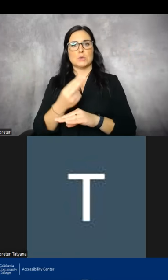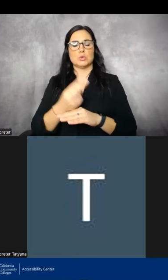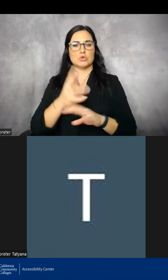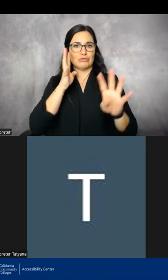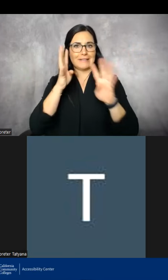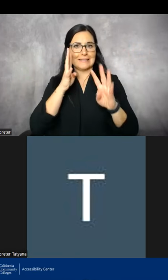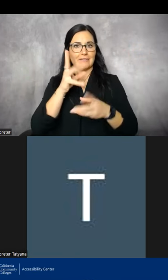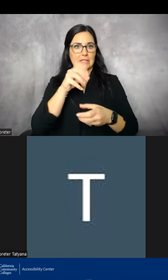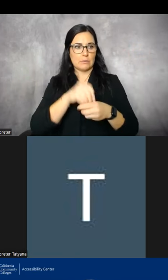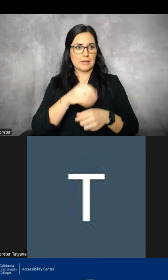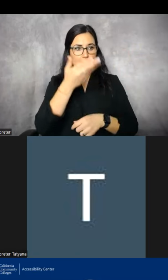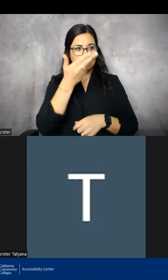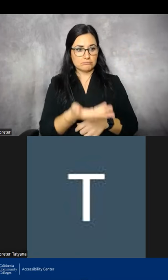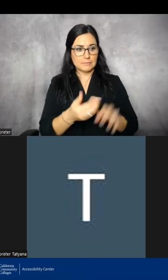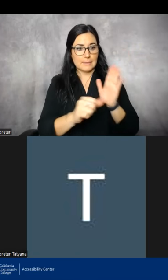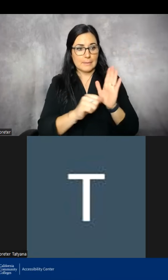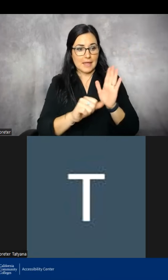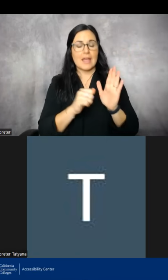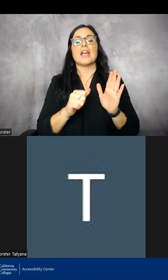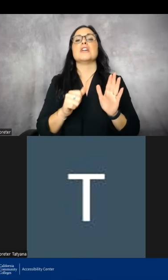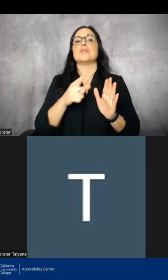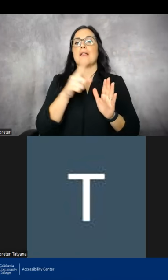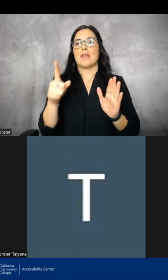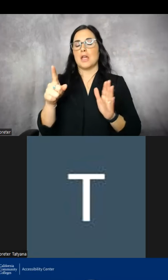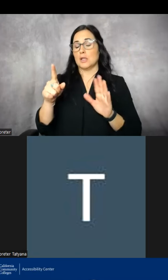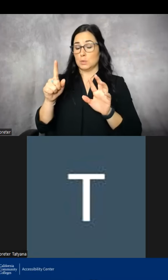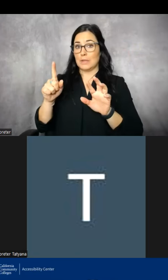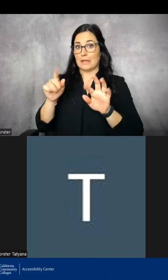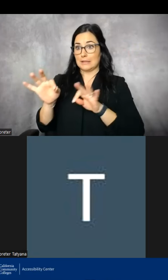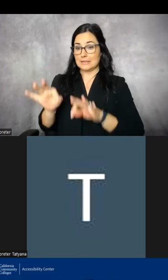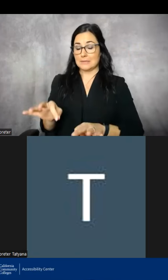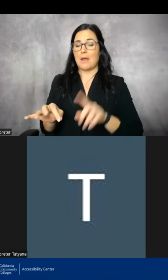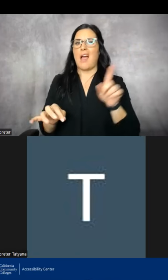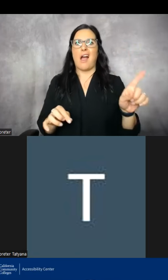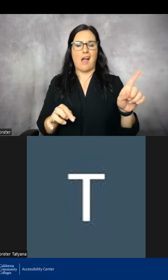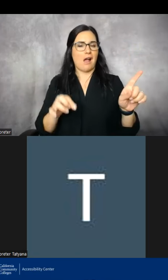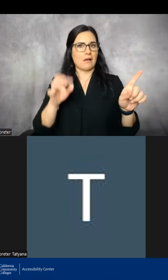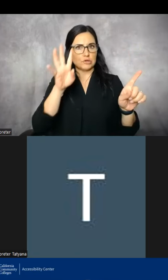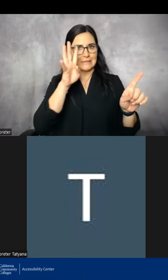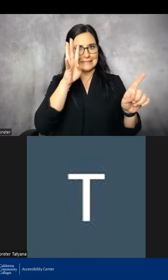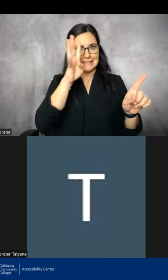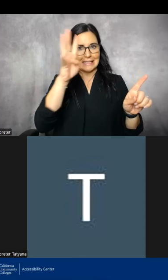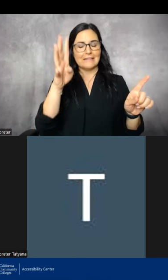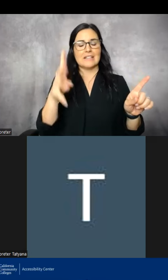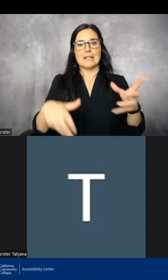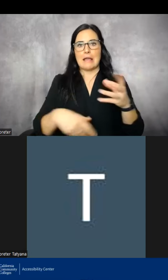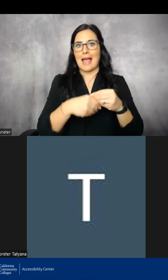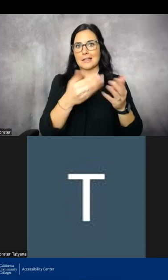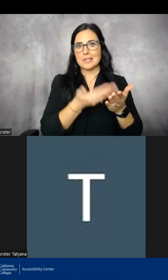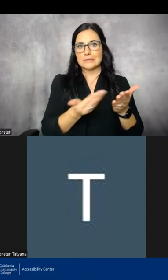and actually how it drives your creativity to implement content.